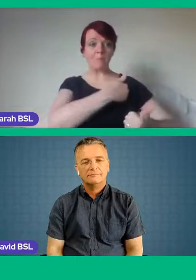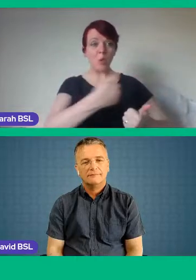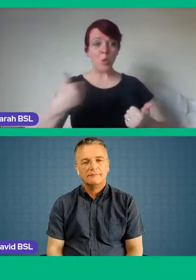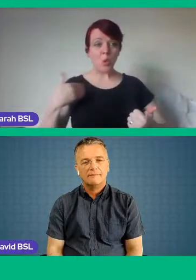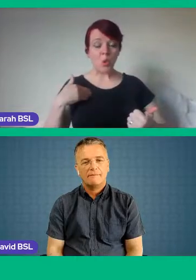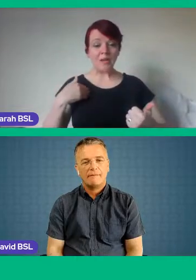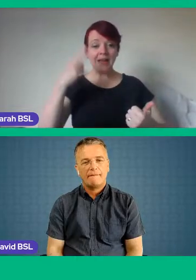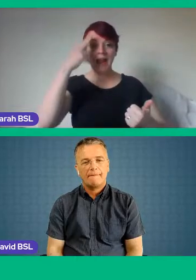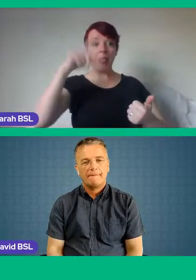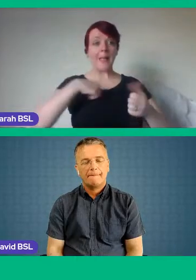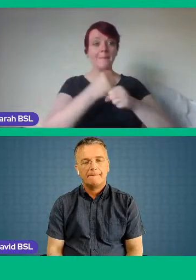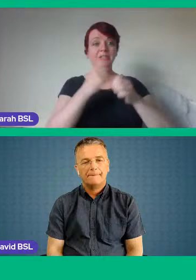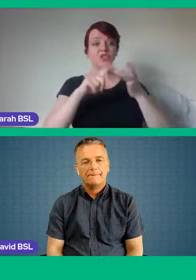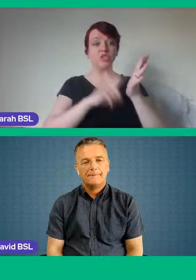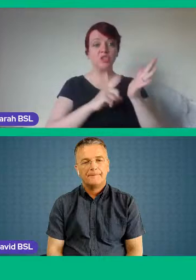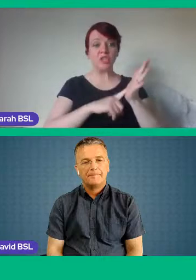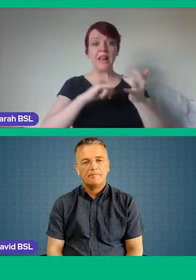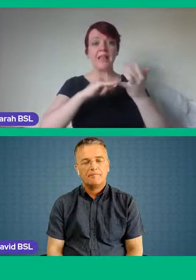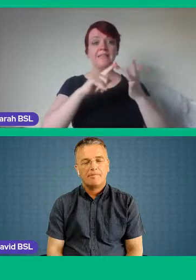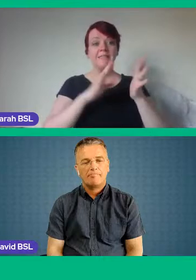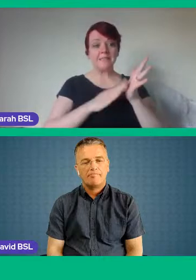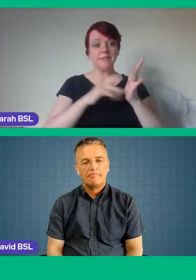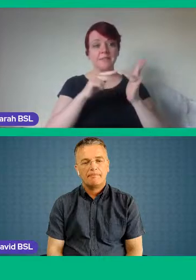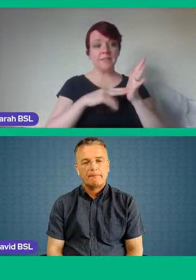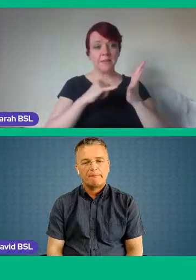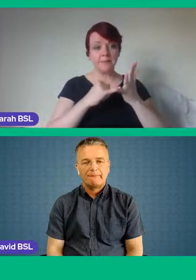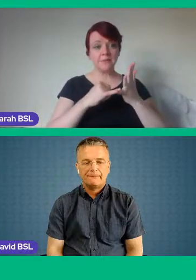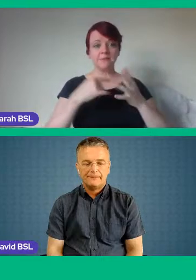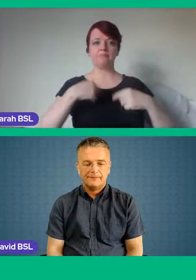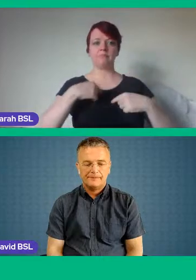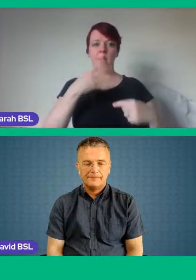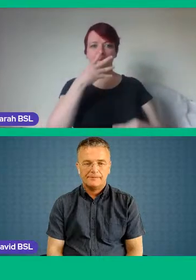to go next. Good morning, my name is Gill Simmons, I am 44